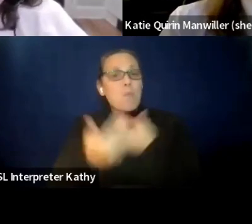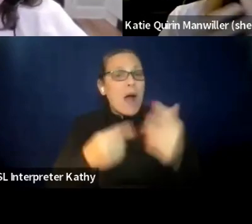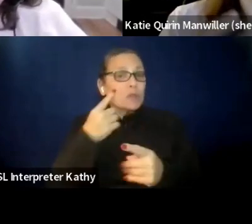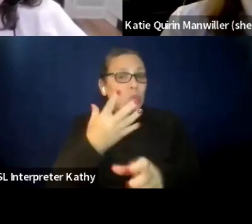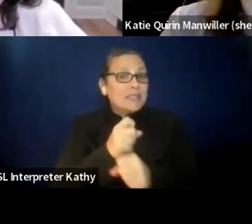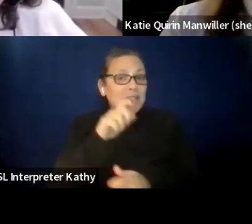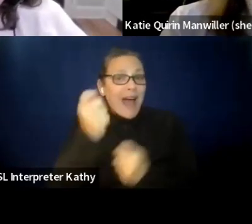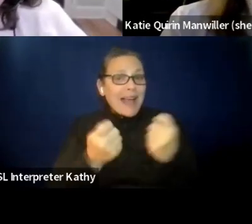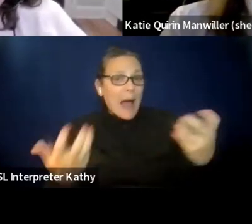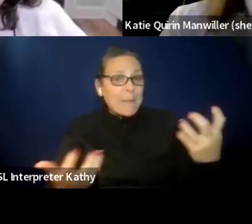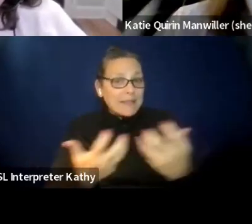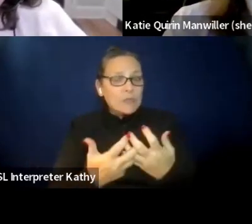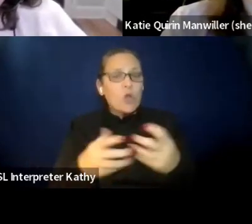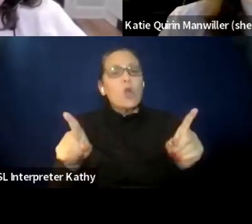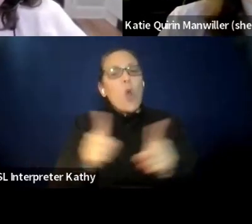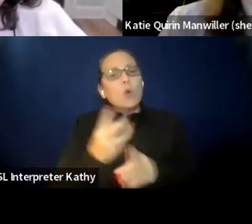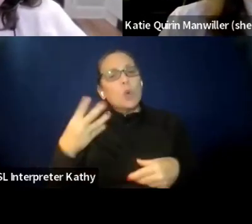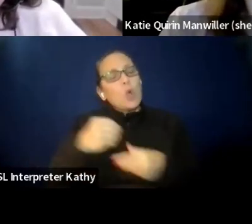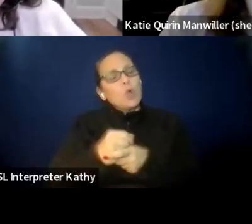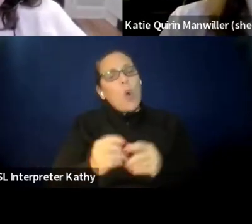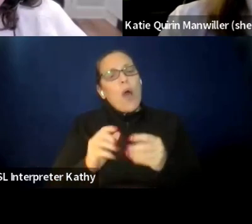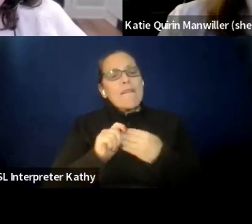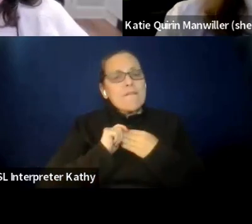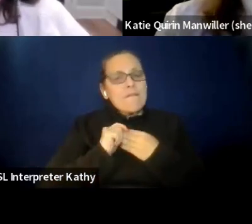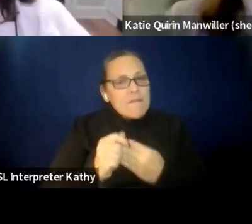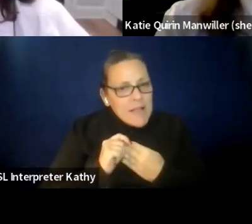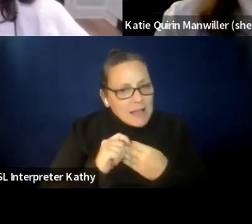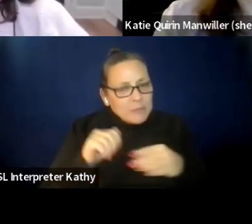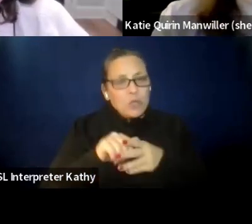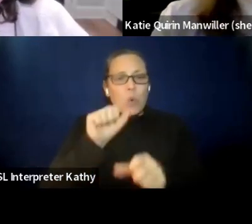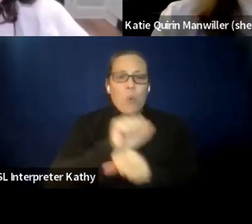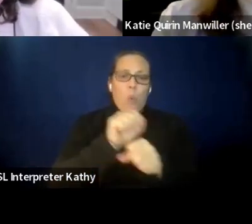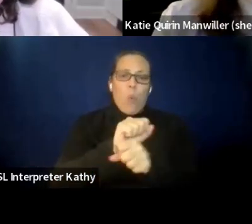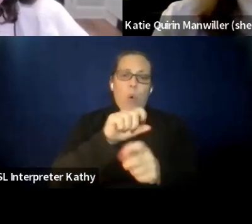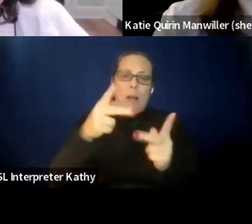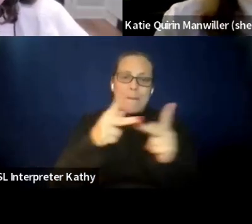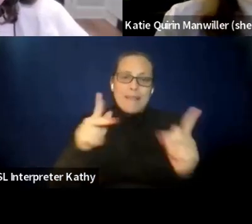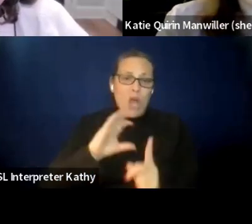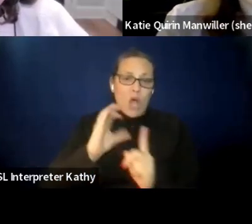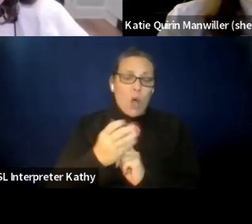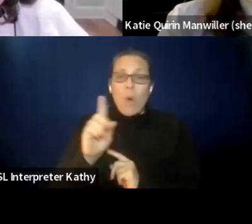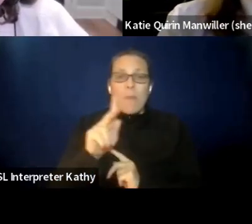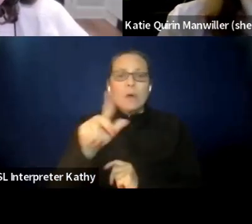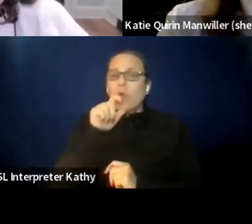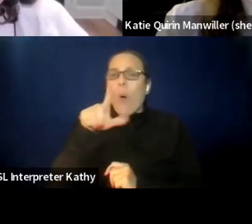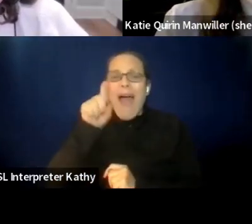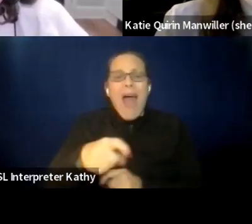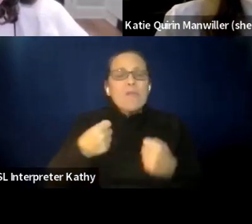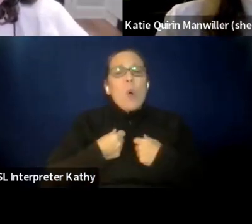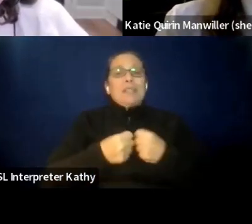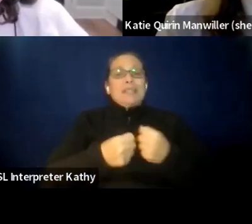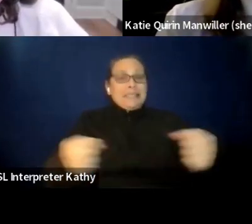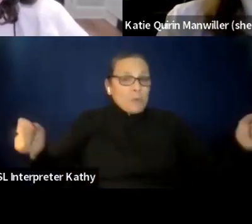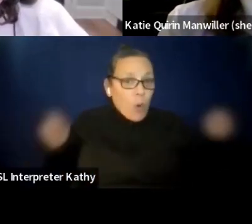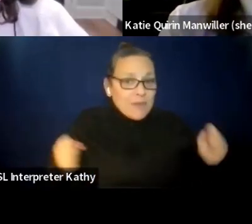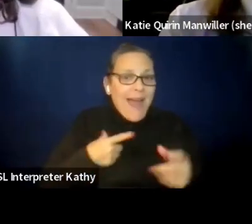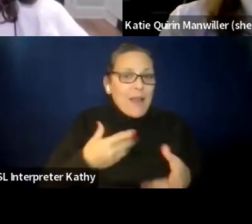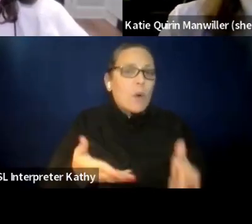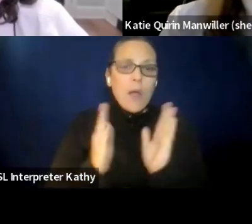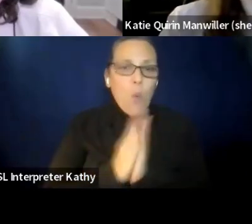adequate training to everyone on the accommodations process and really incorporating flexibility into your workplace cultures. So people don't